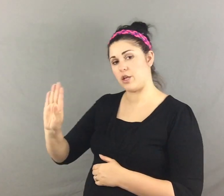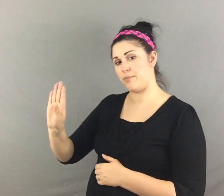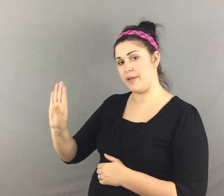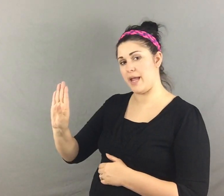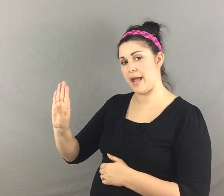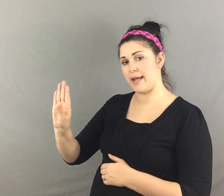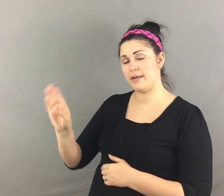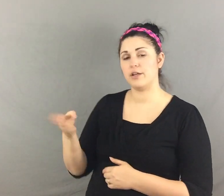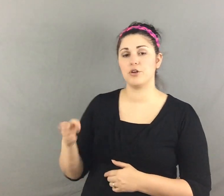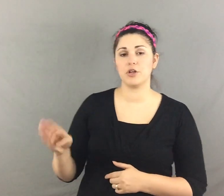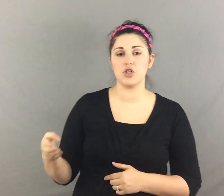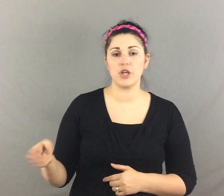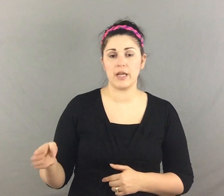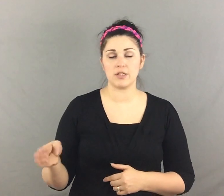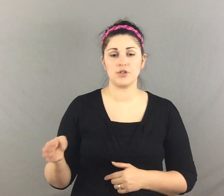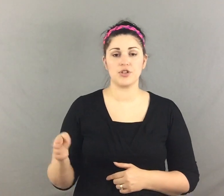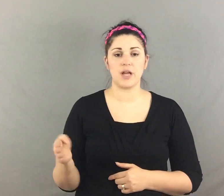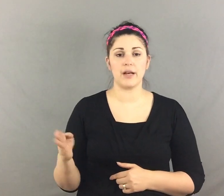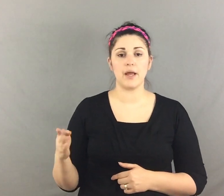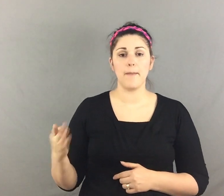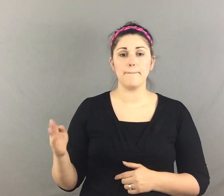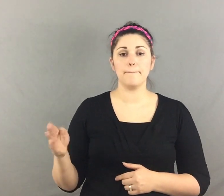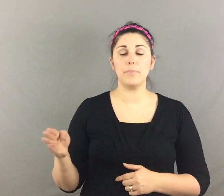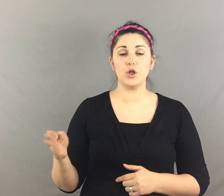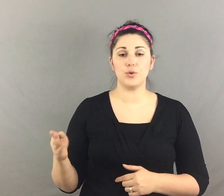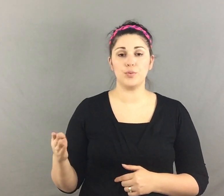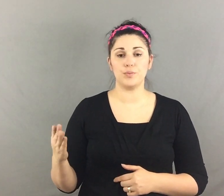Take your be hand and you're going to shake it to your side. Blue.